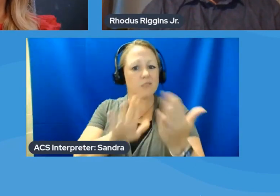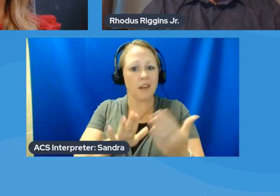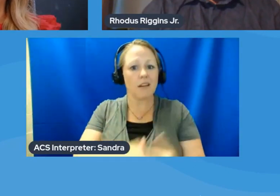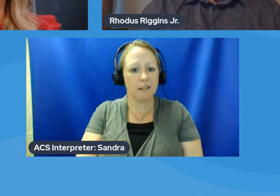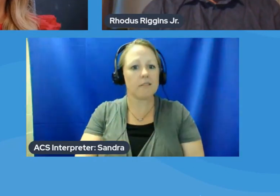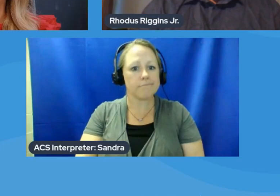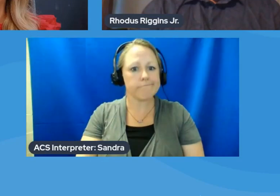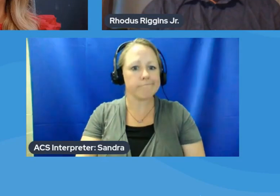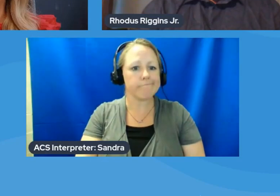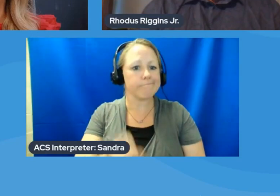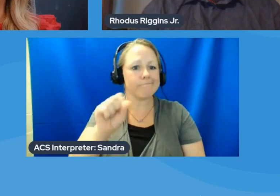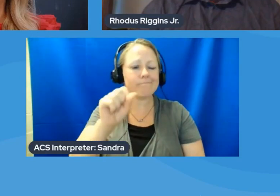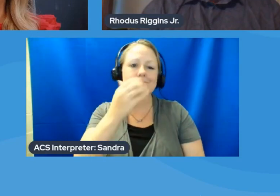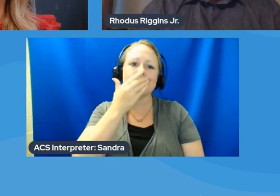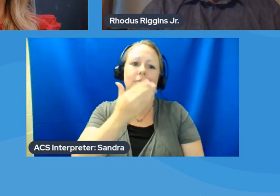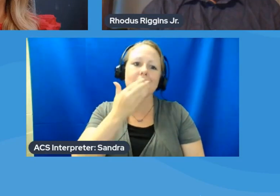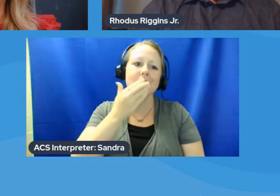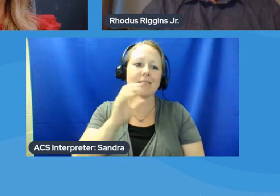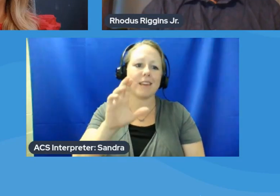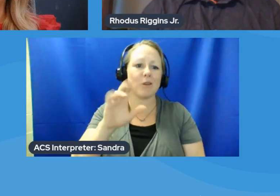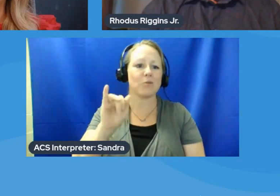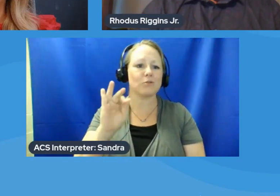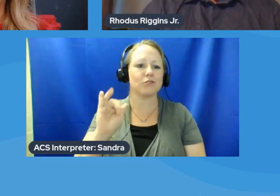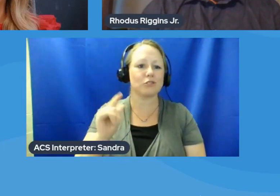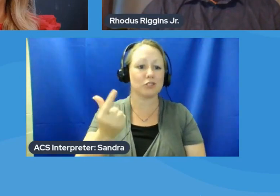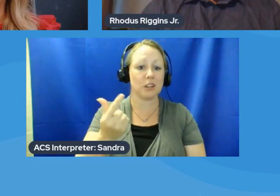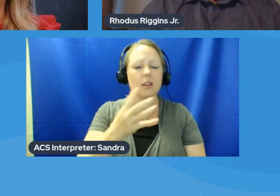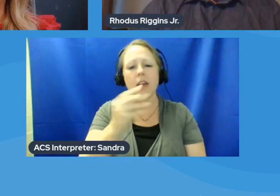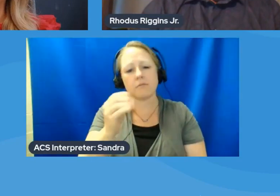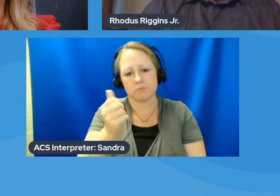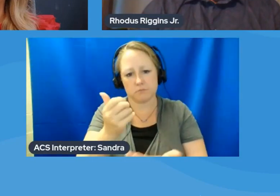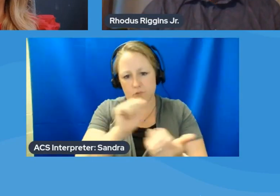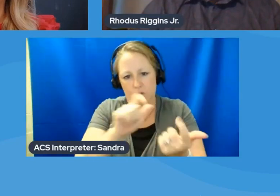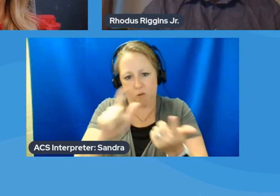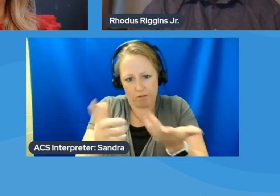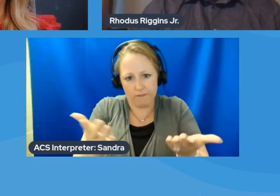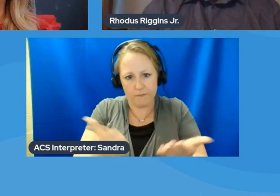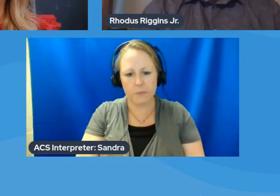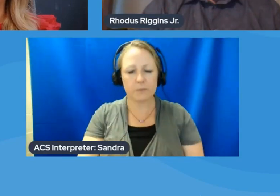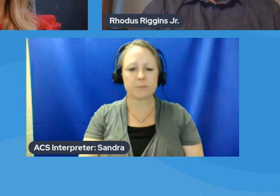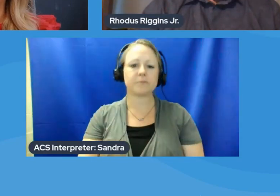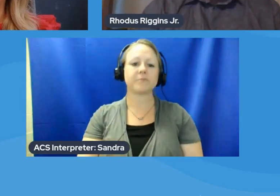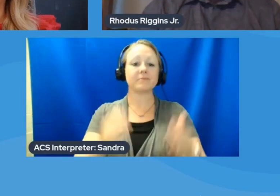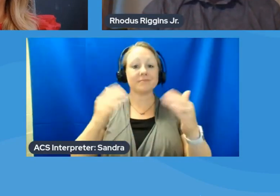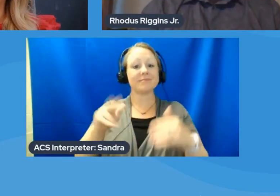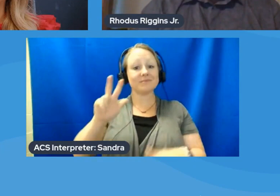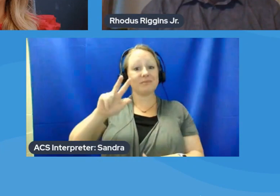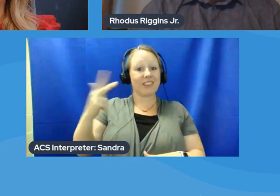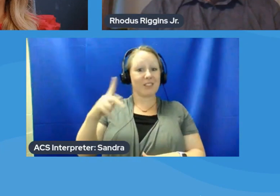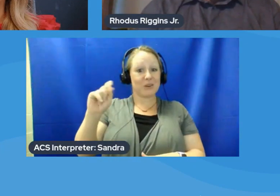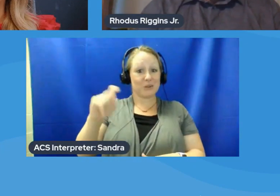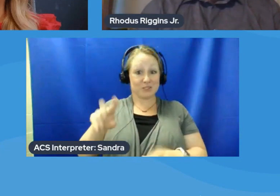Yeah. Thank you so much, Chih-Ing and everyone. Okay. Our third question. Are you guys ready?